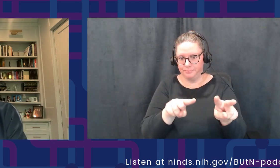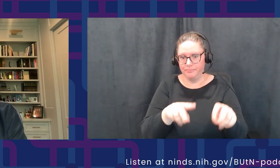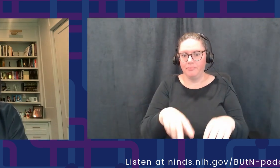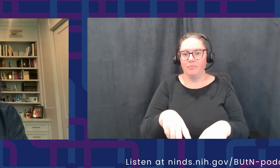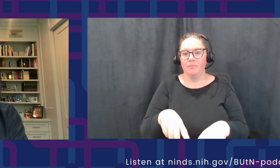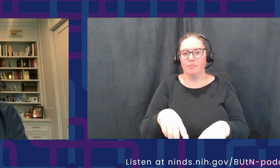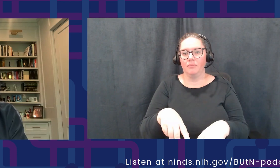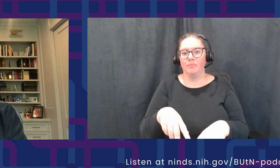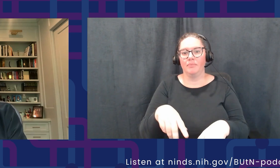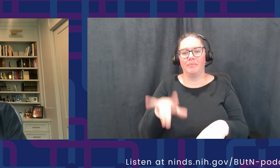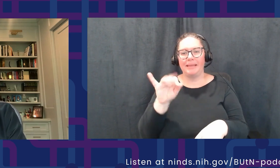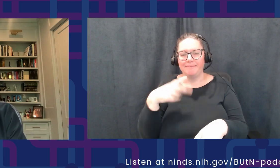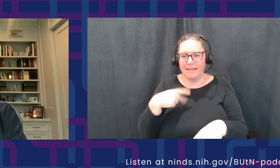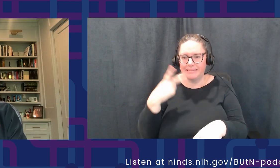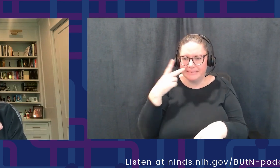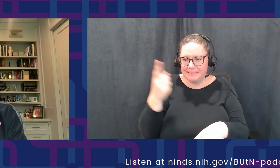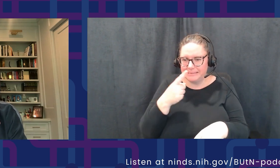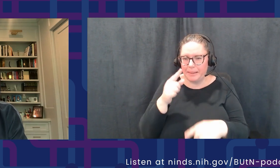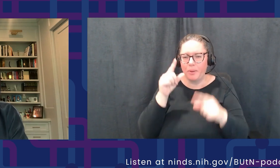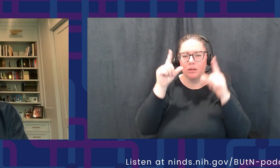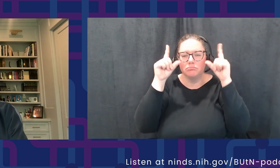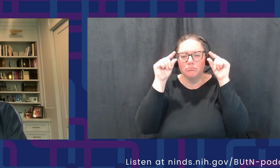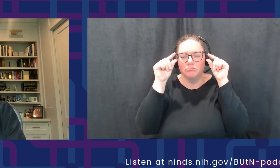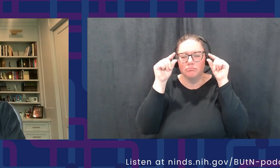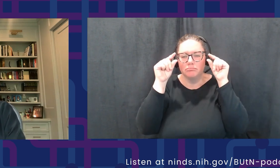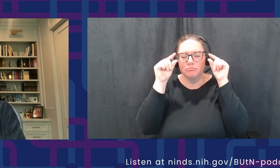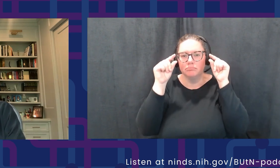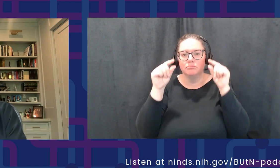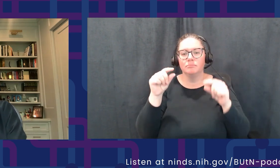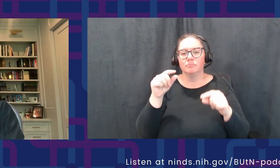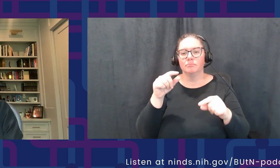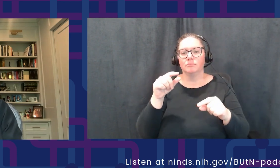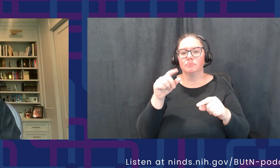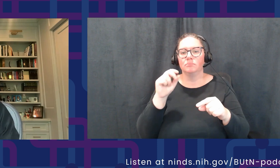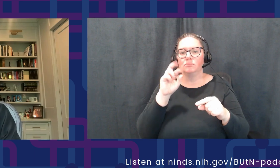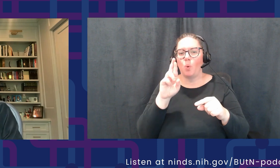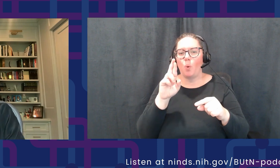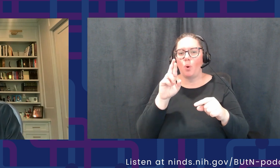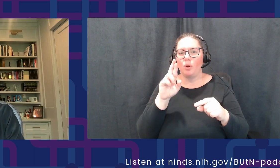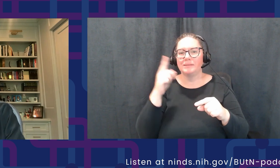And if I see somebody squinting and somebody's just like, they look lost, I